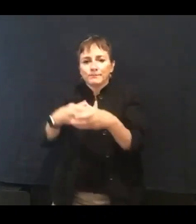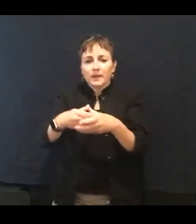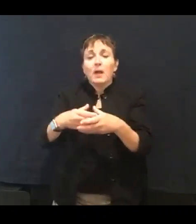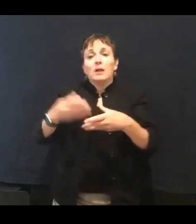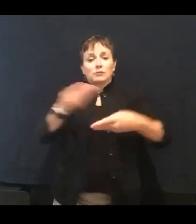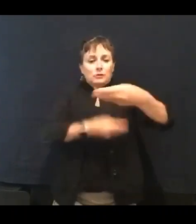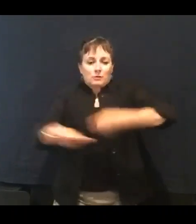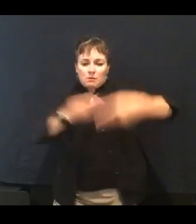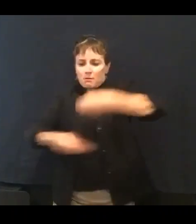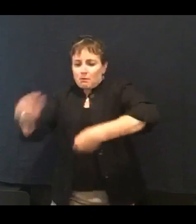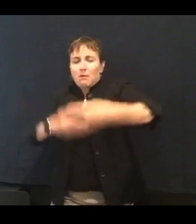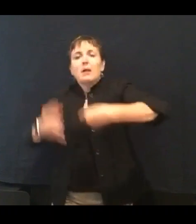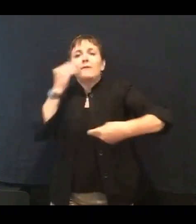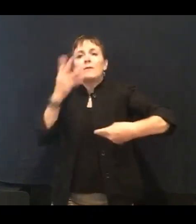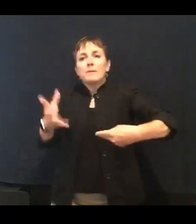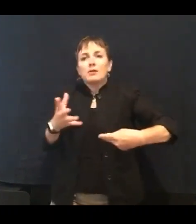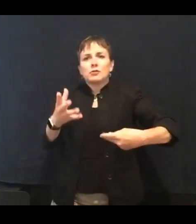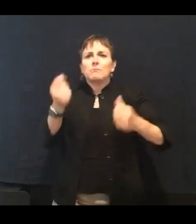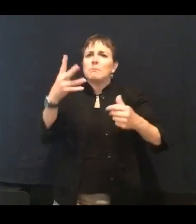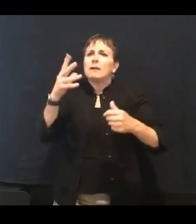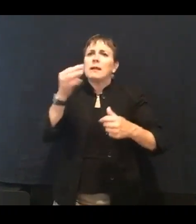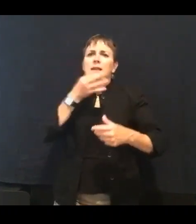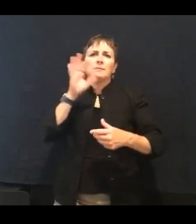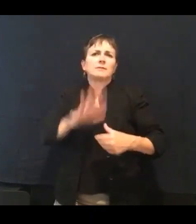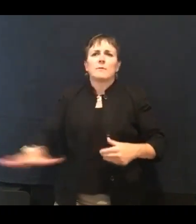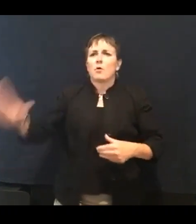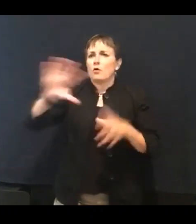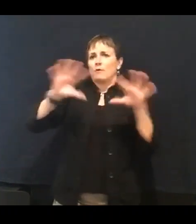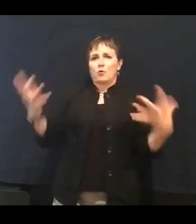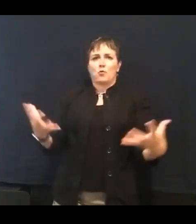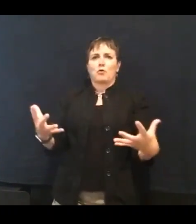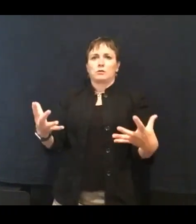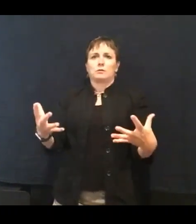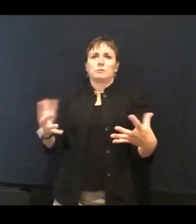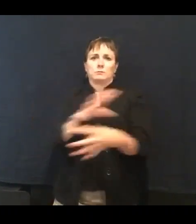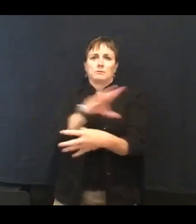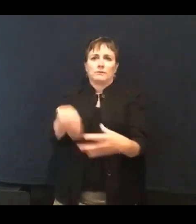between several experts across the world. Previous studies had established